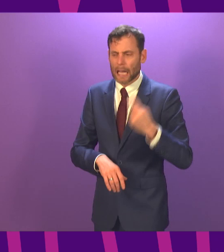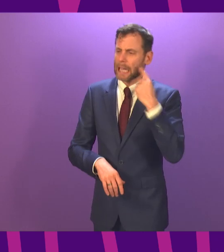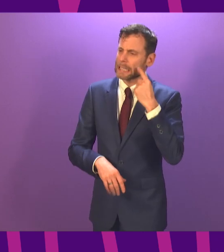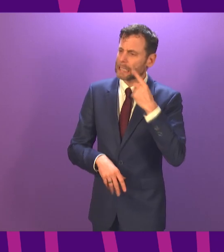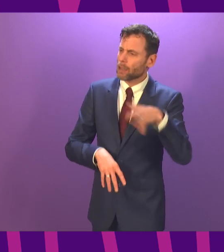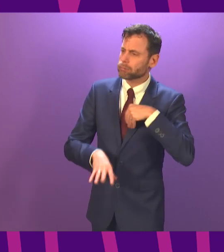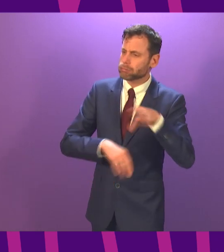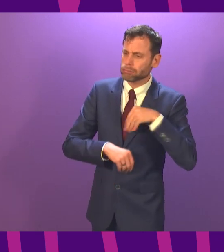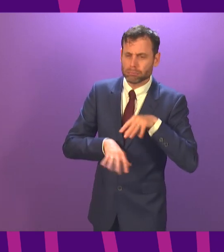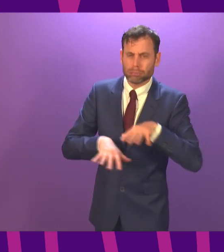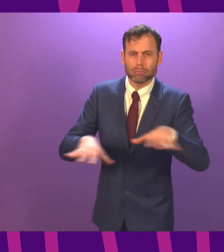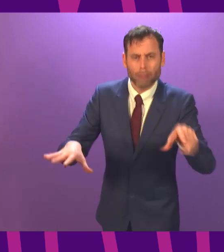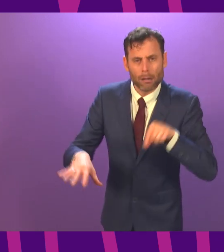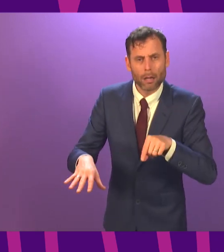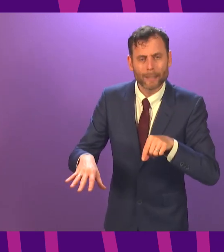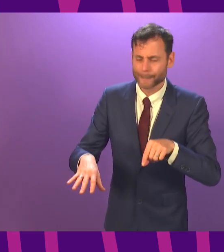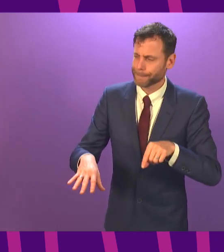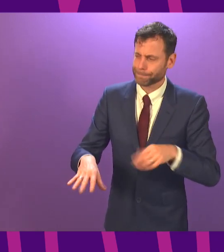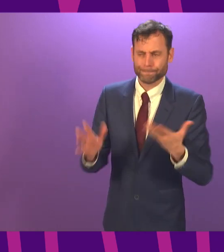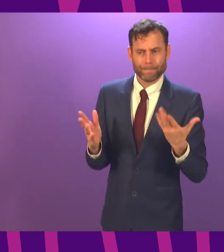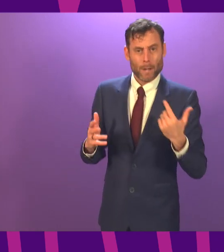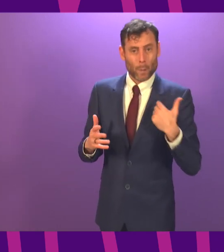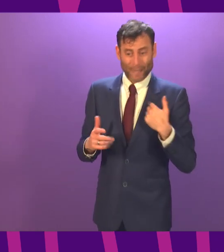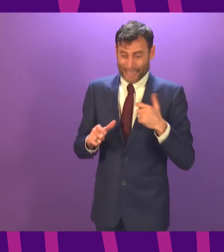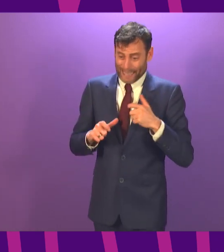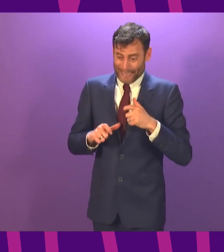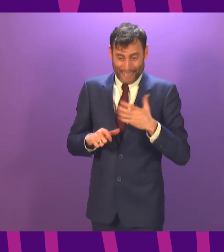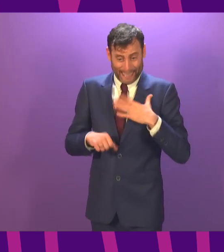Therefore, difficult though it is for everybody who is affected—I am under no illusions